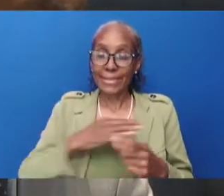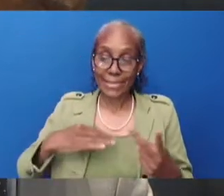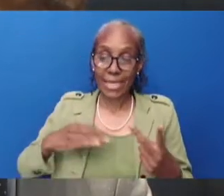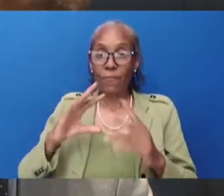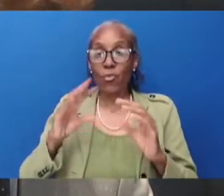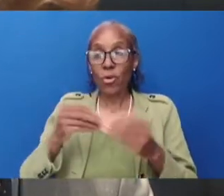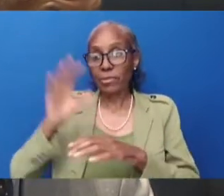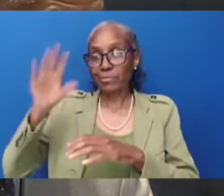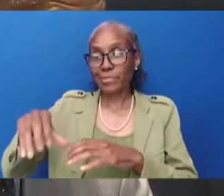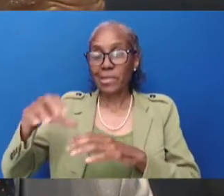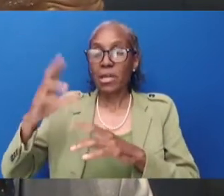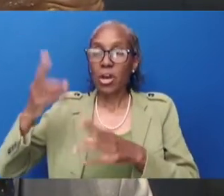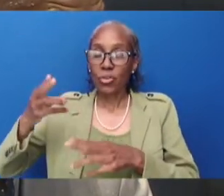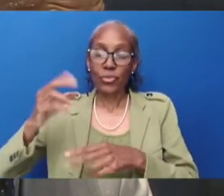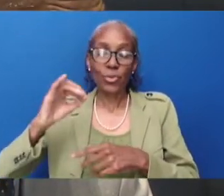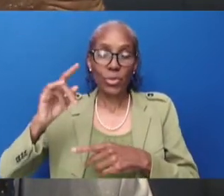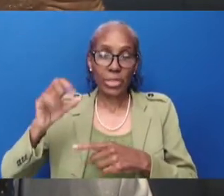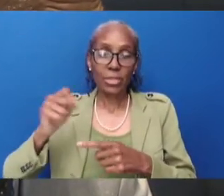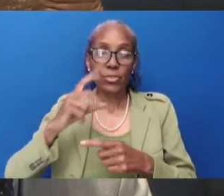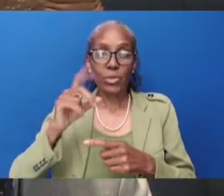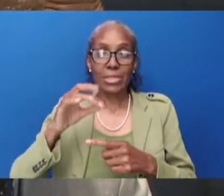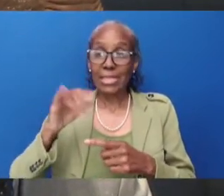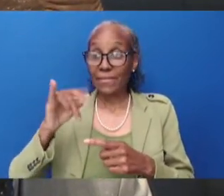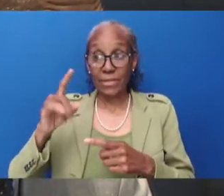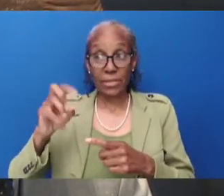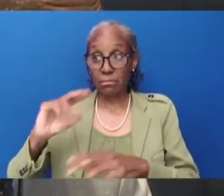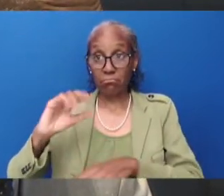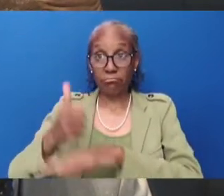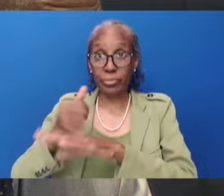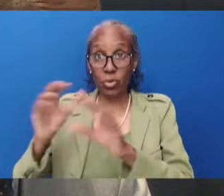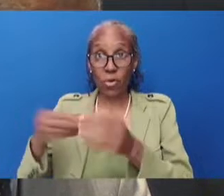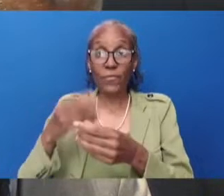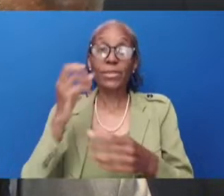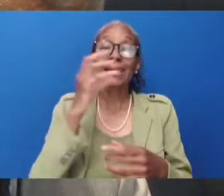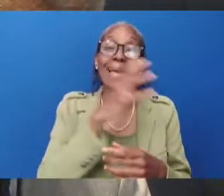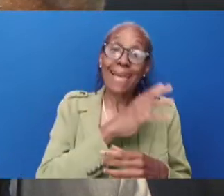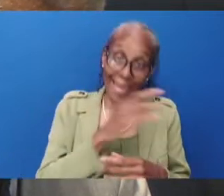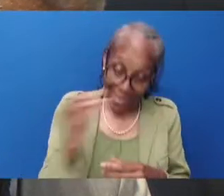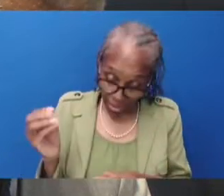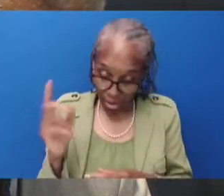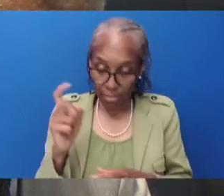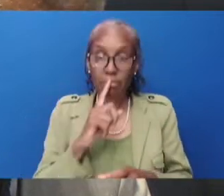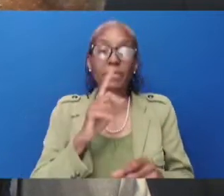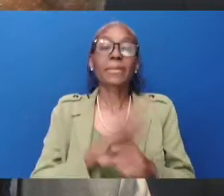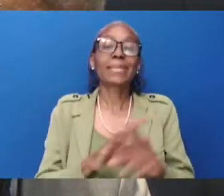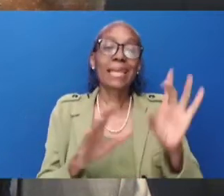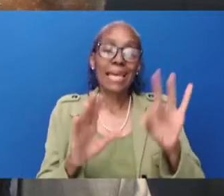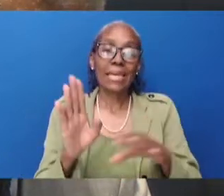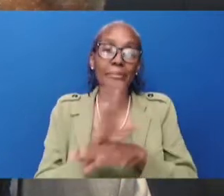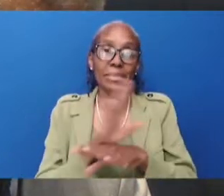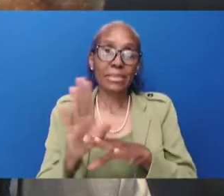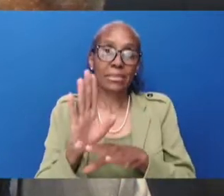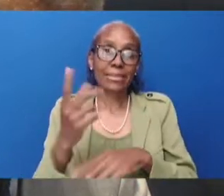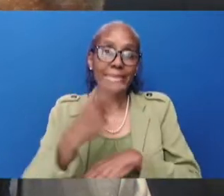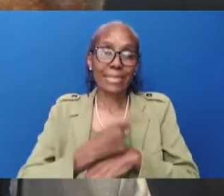AND THE MAGISTRATE HAS TO HAVE STAFF AND HAVE AN OFFICE EITHER